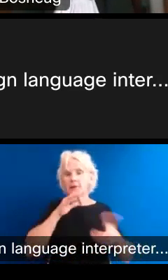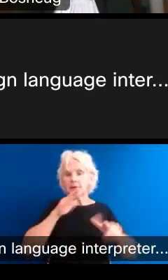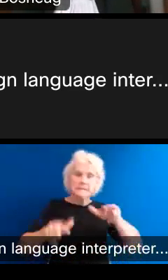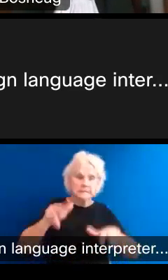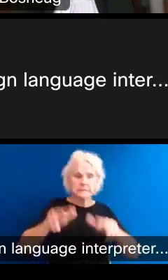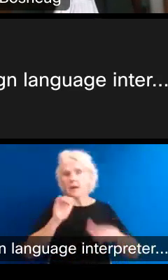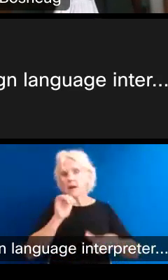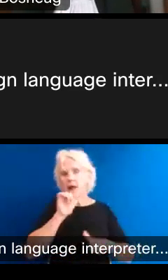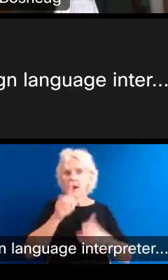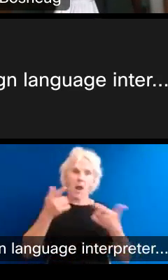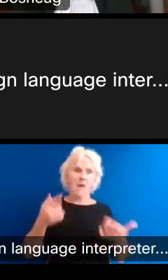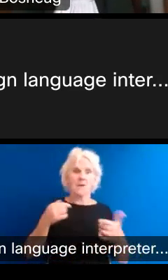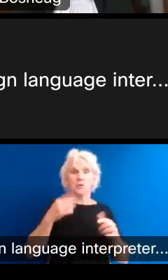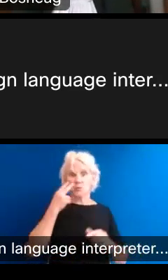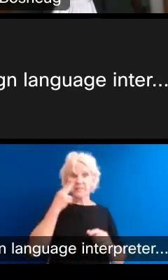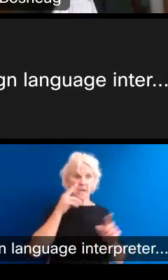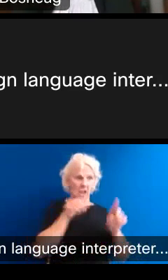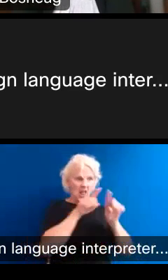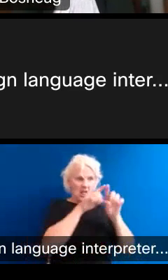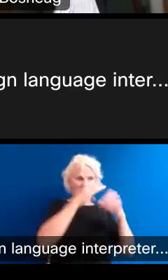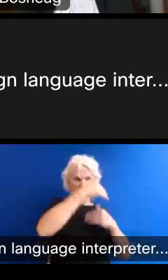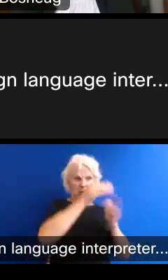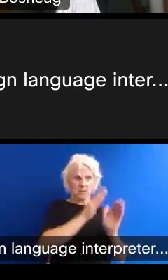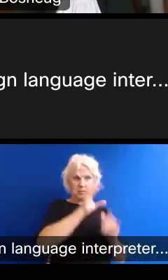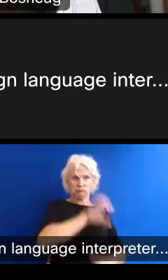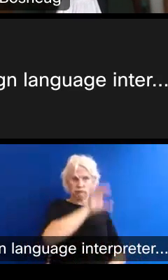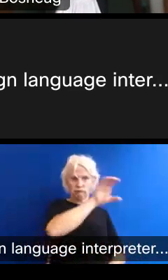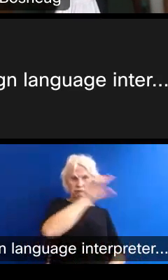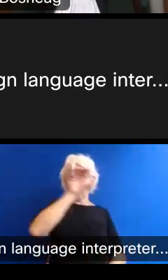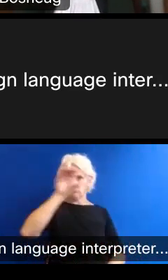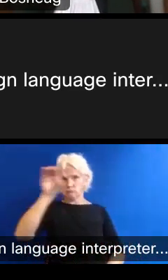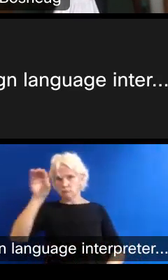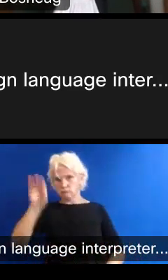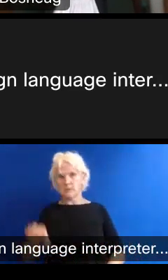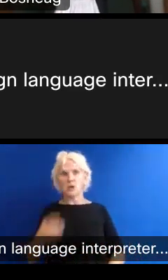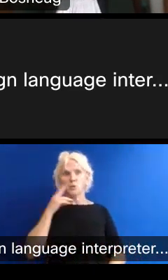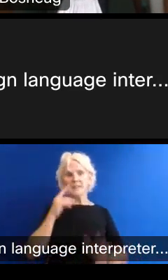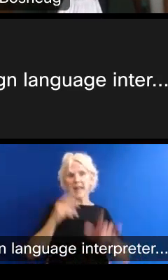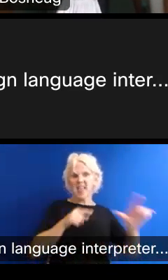So, the boxes. I'm going to read those starting on the left hand side. So,